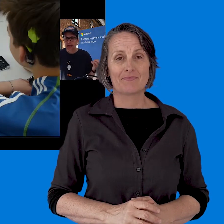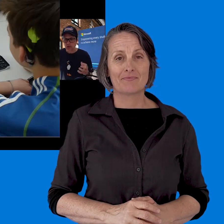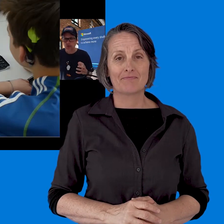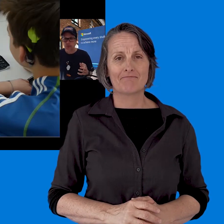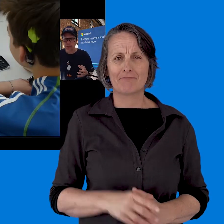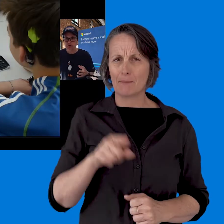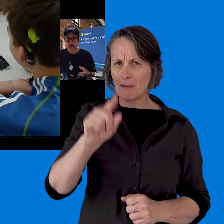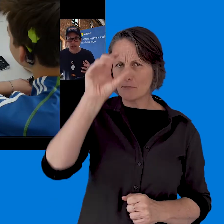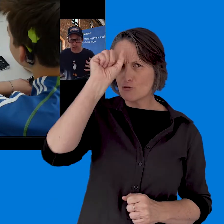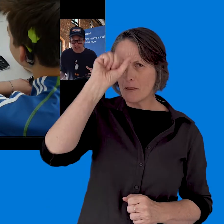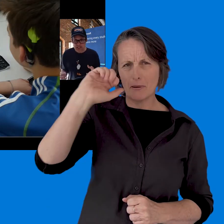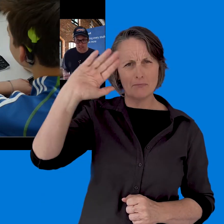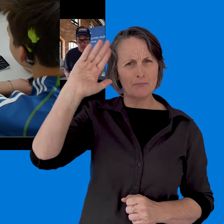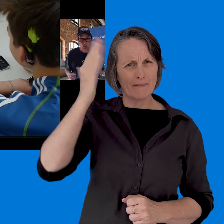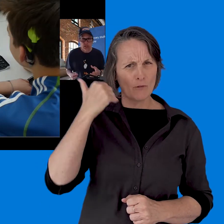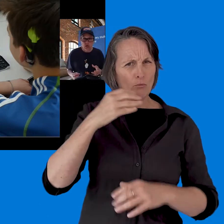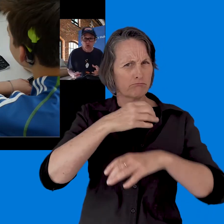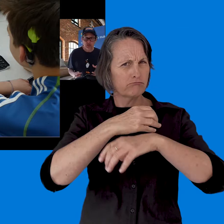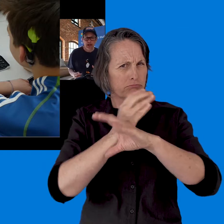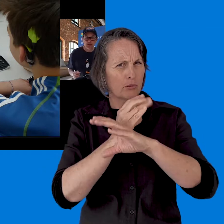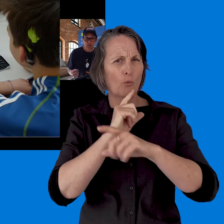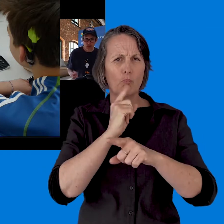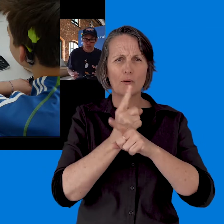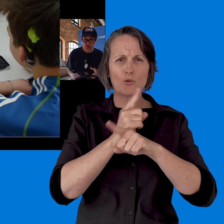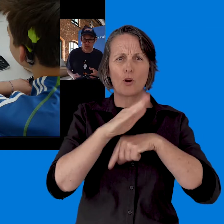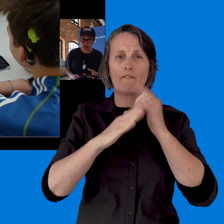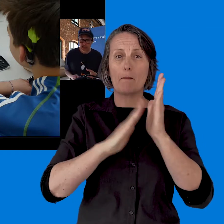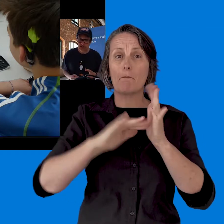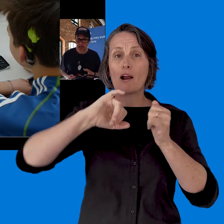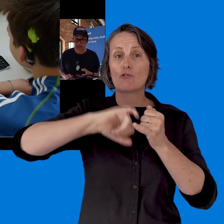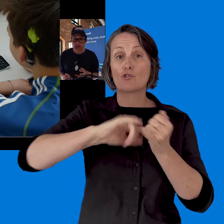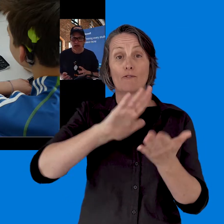Now, you remember in our last session, we talked about the Microsoft translator